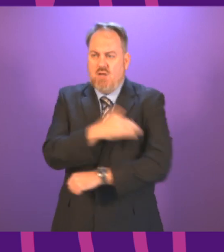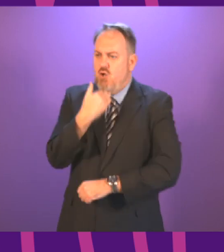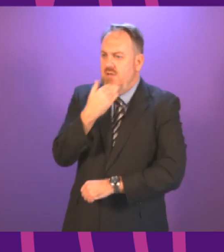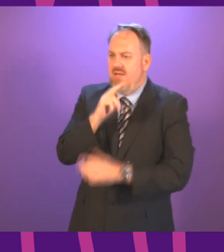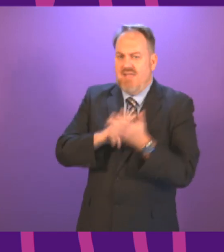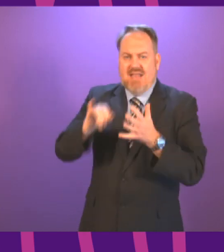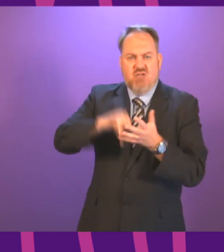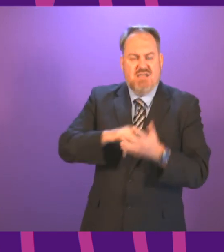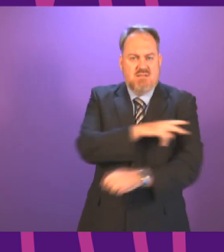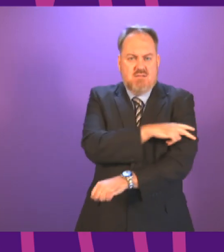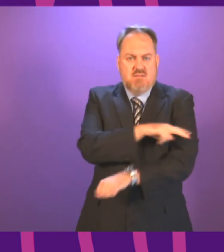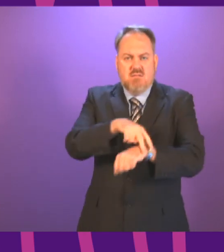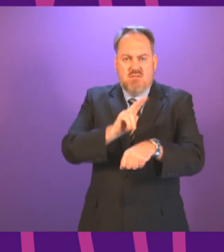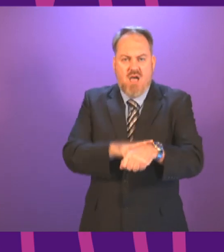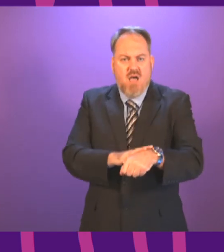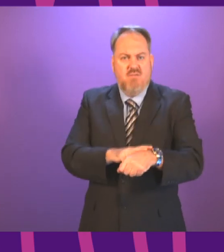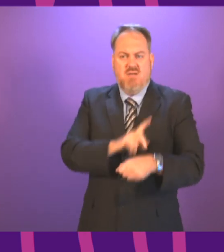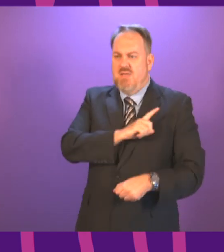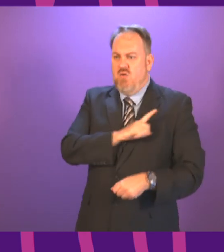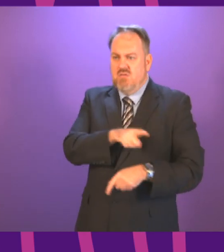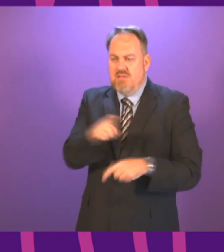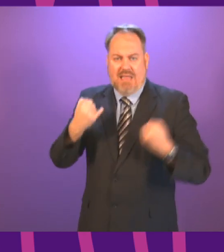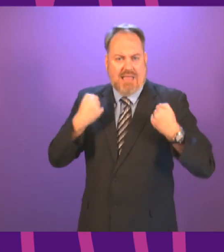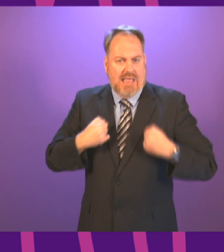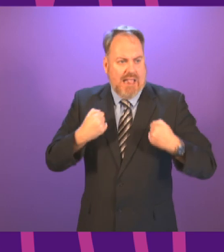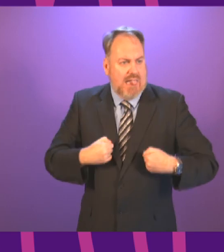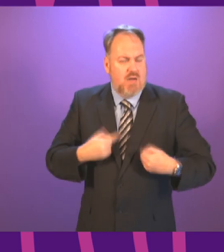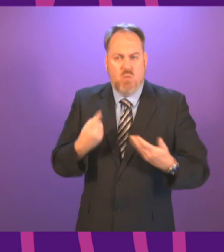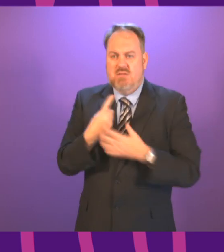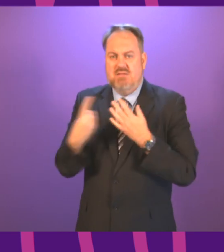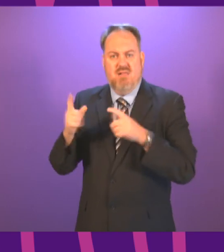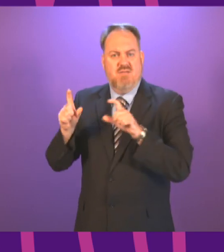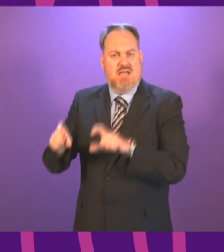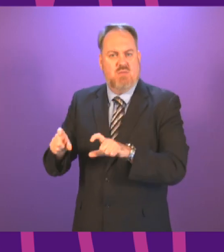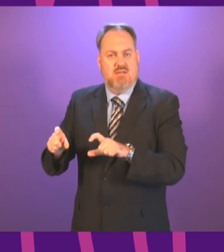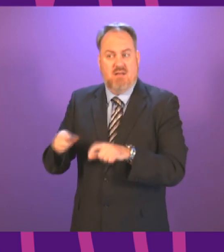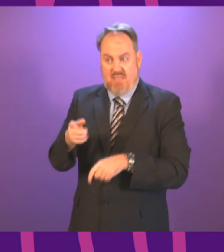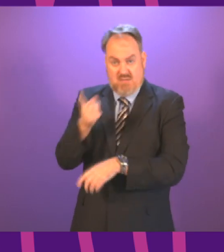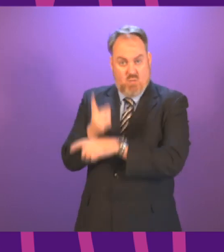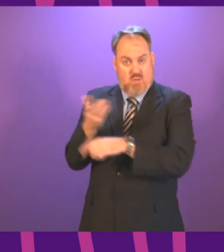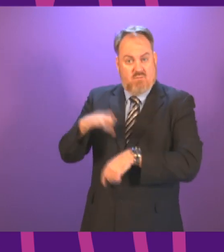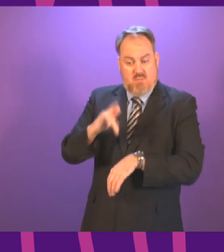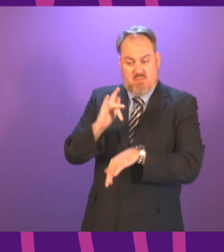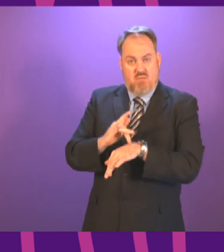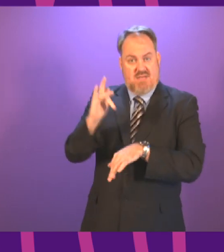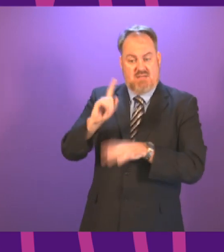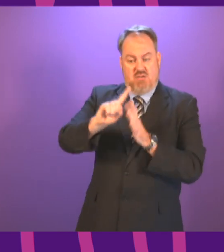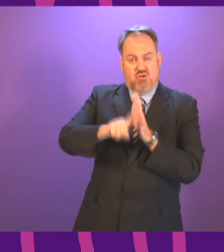staff shortages because of illness and staff isolating.” That is the warning that was delivered this week by Professor Jackie Taylor, who is president